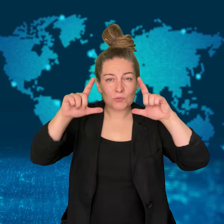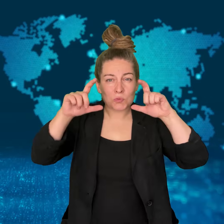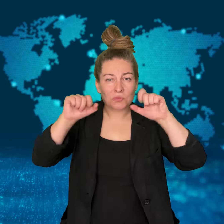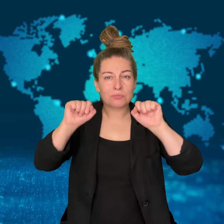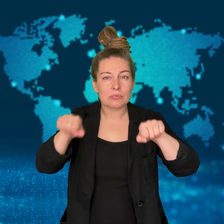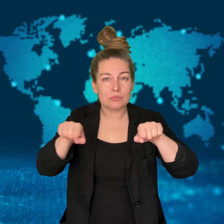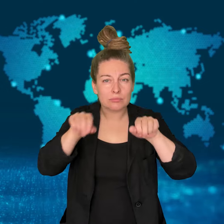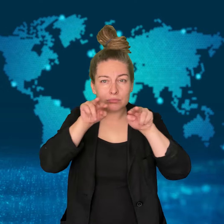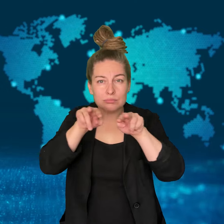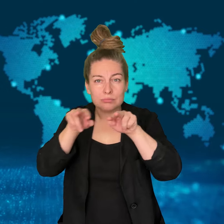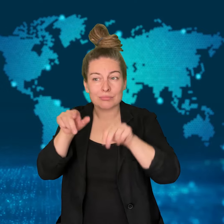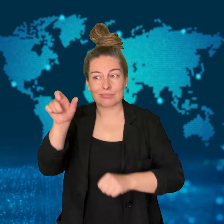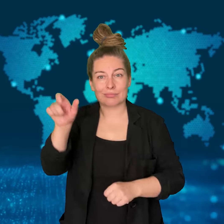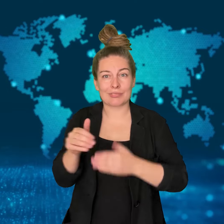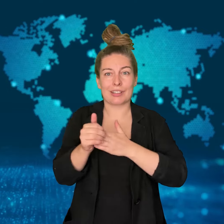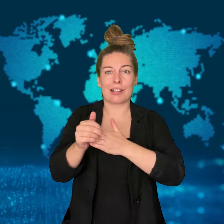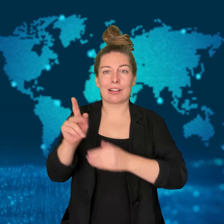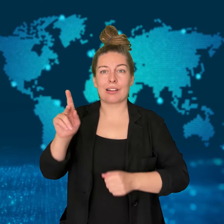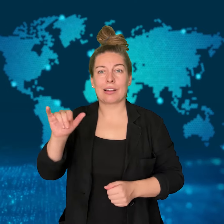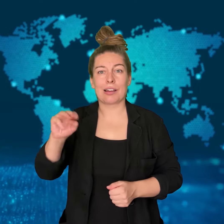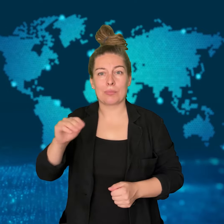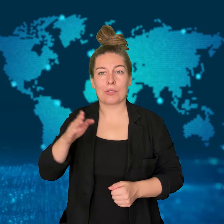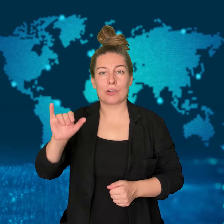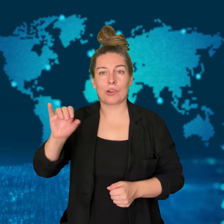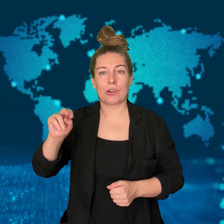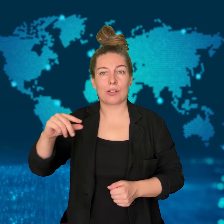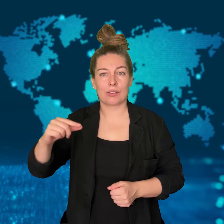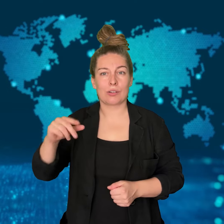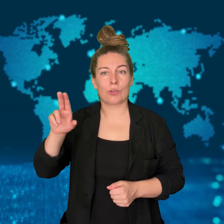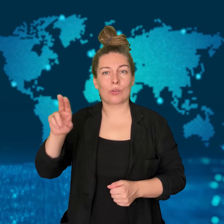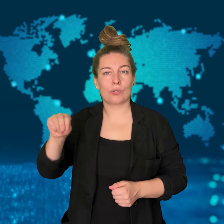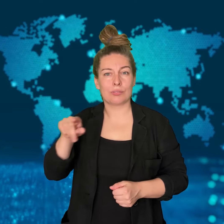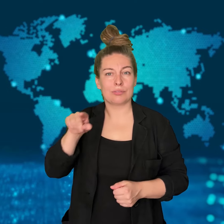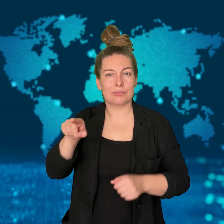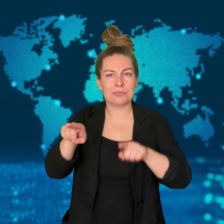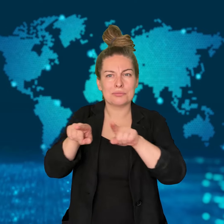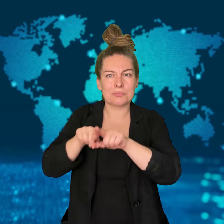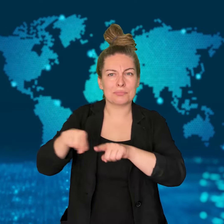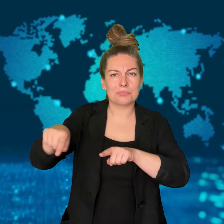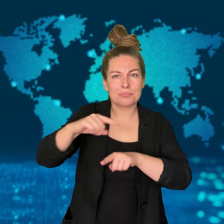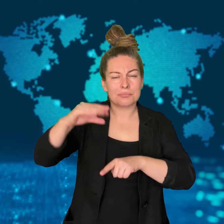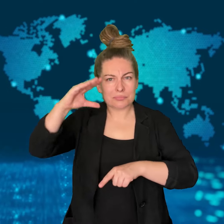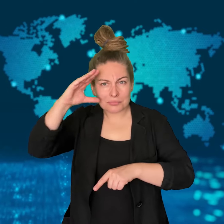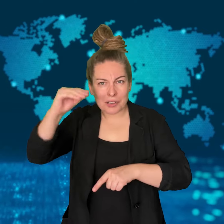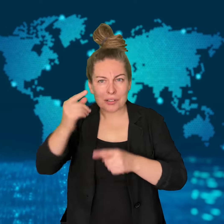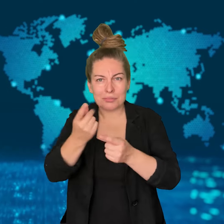as he inspected the facility.